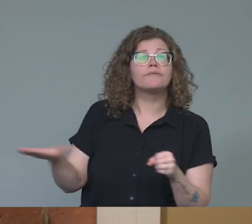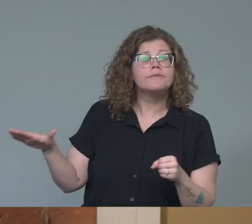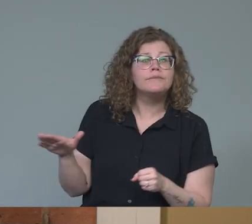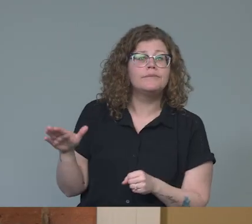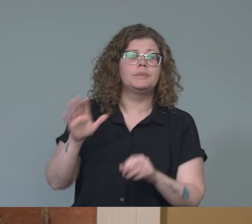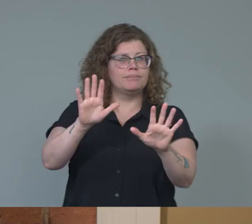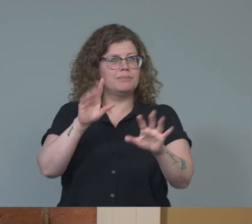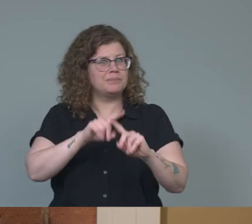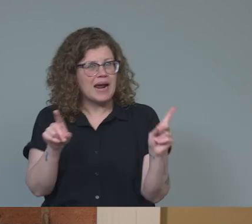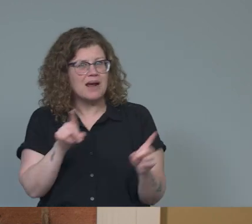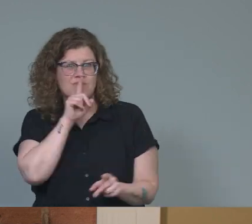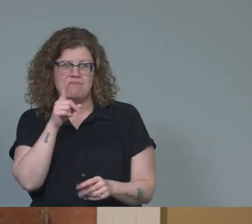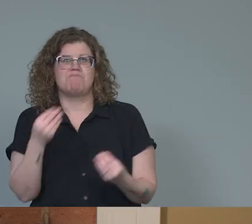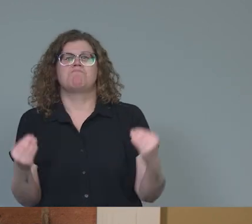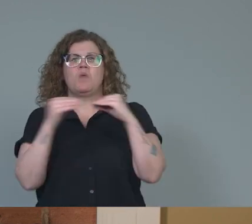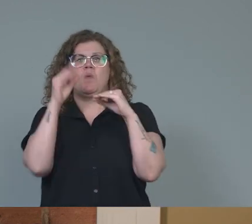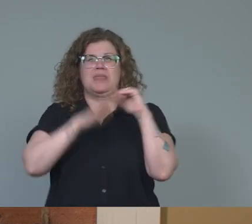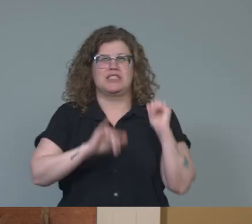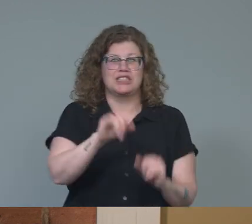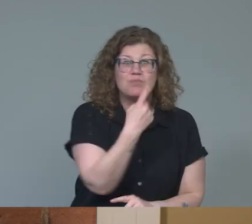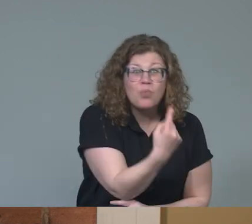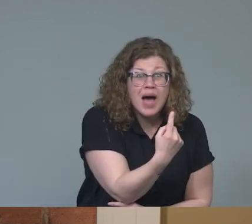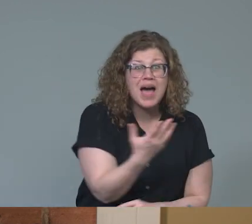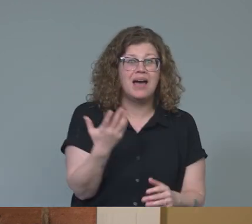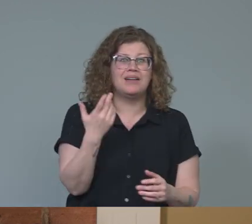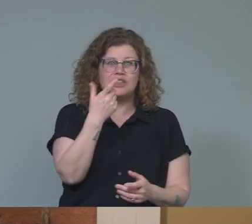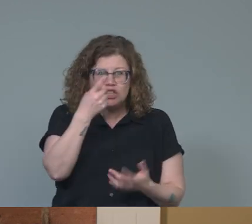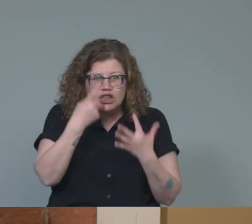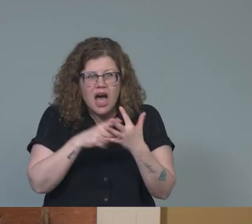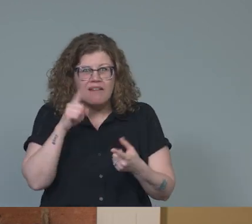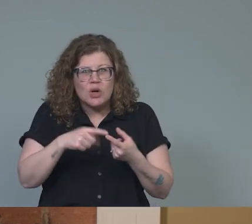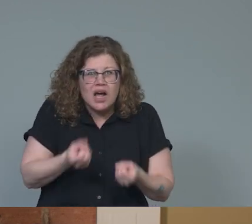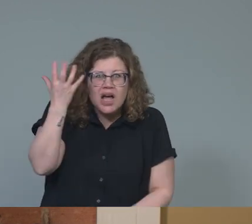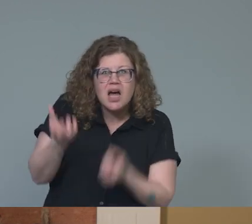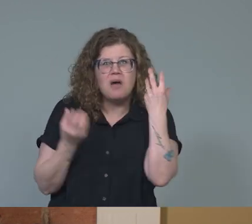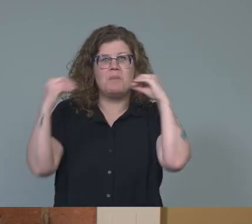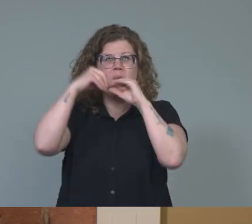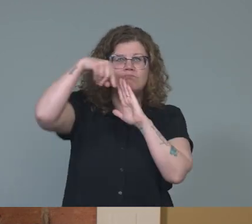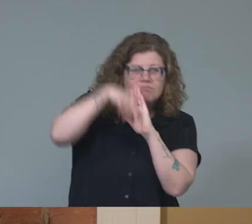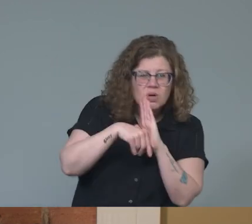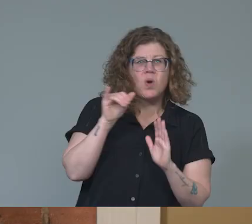in this detailed design process by helping you to include all of those elements that you need to include effectively